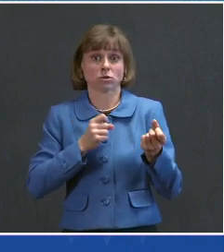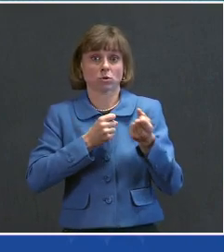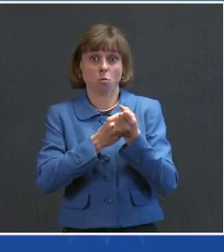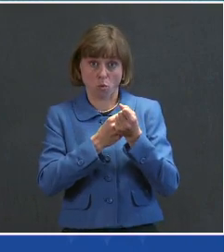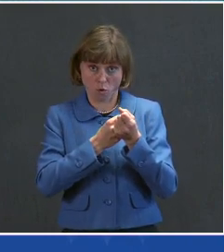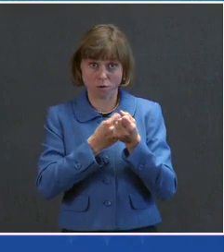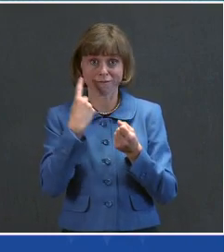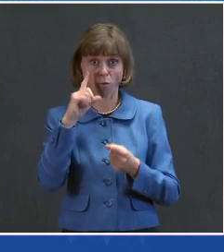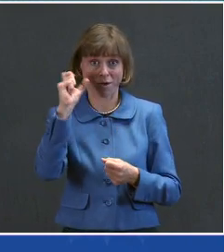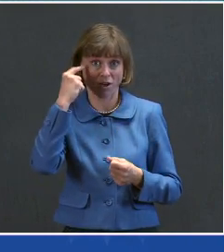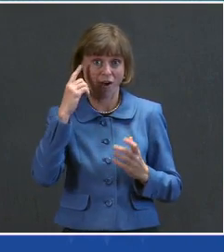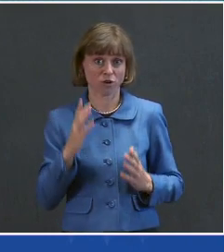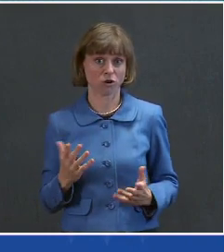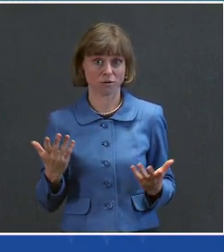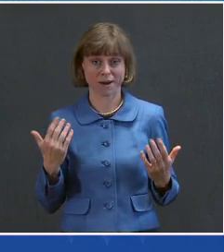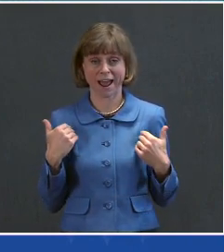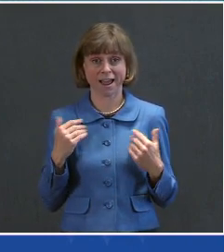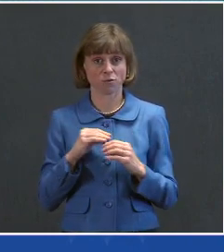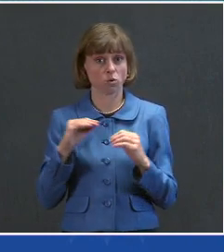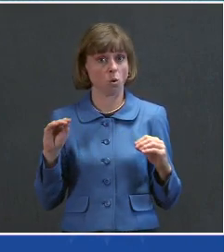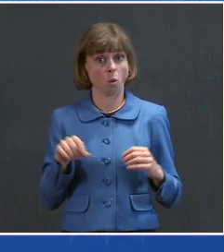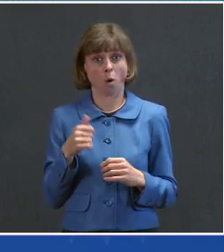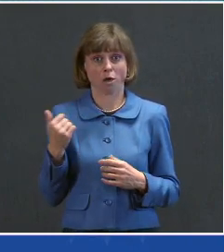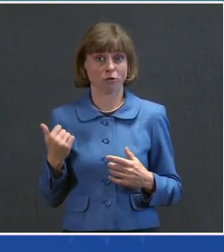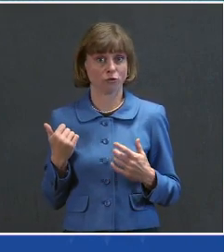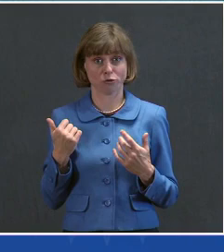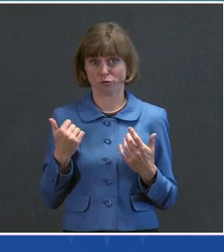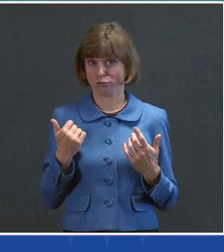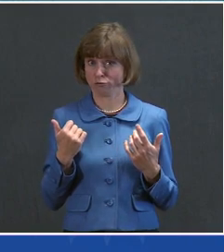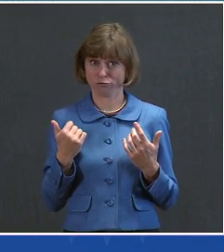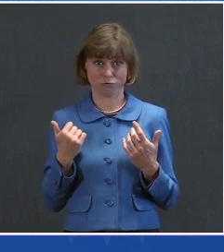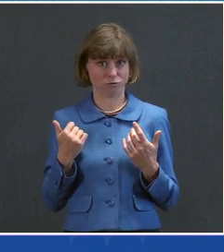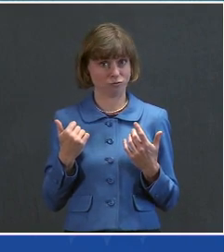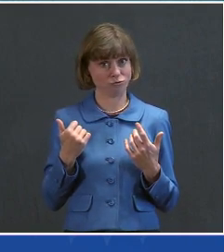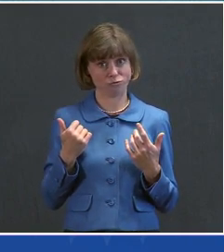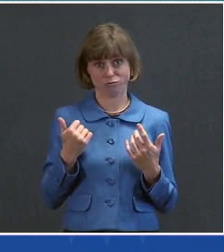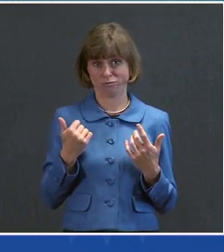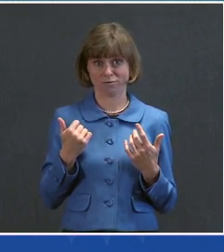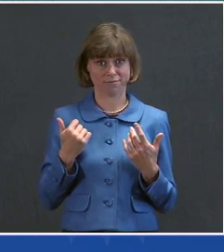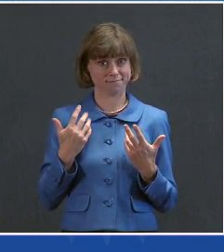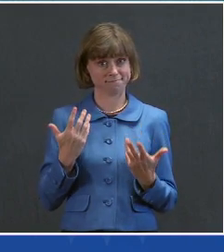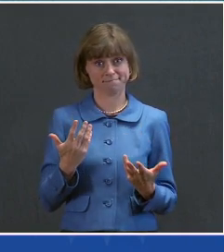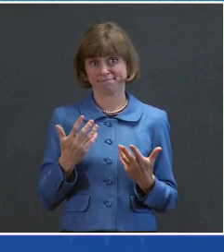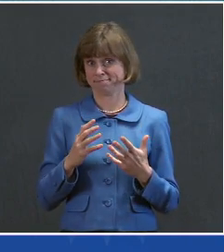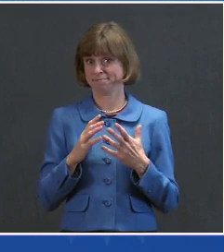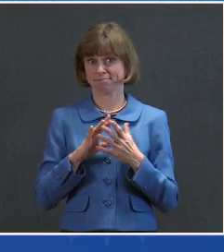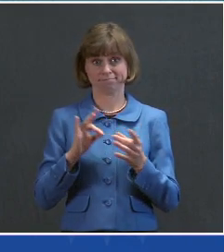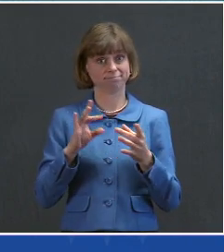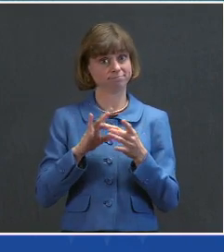but I don't have any other plans on -- related to the President to preview for you. Kristin, do you have another question?